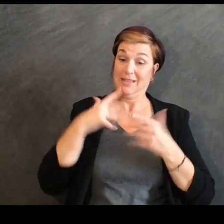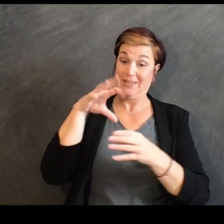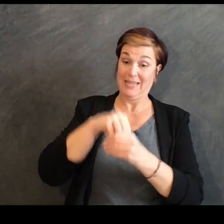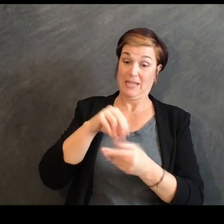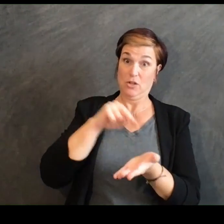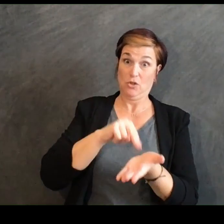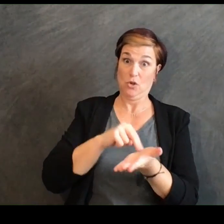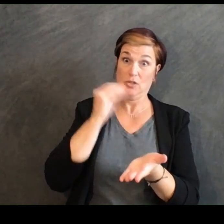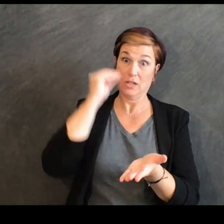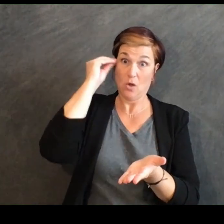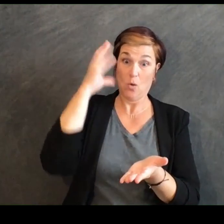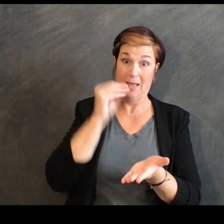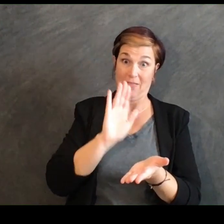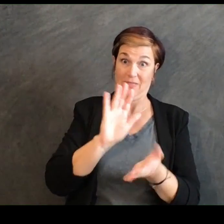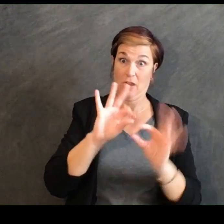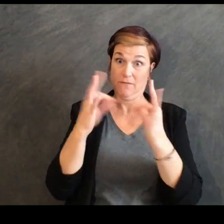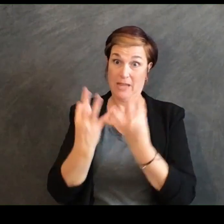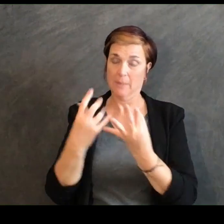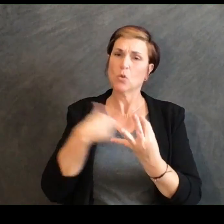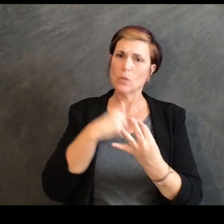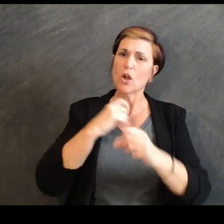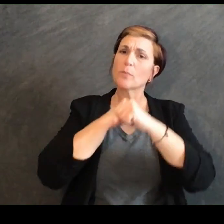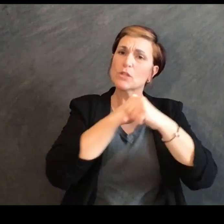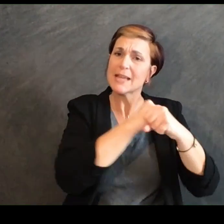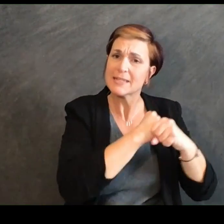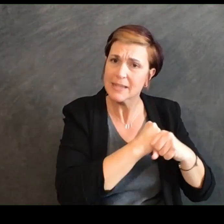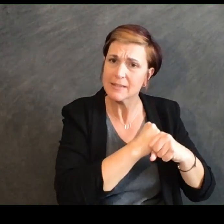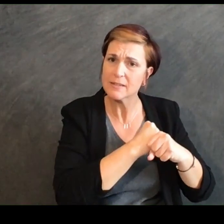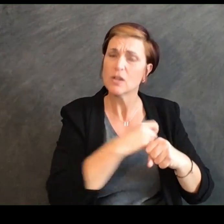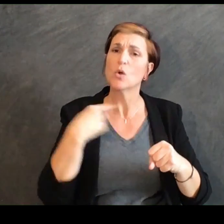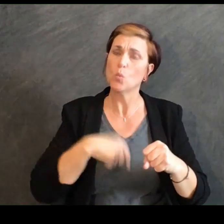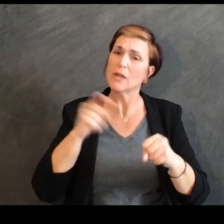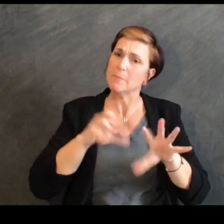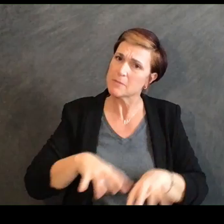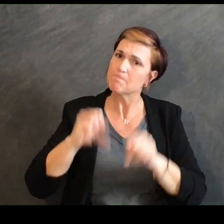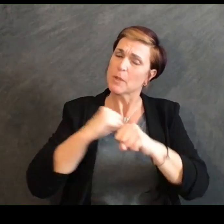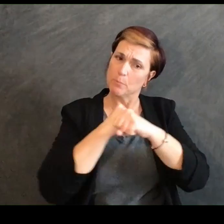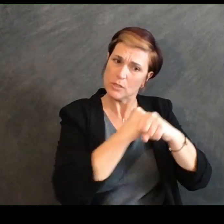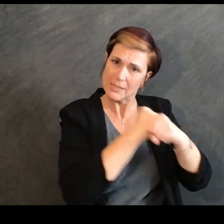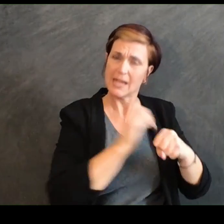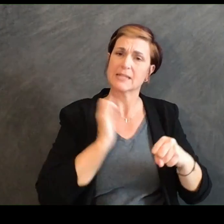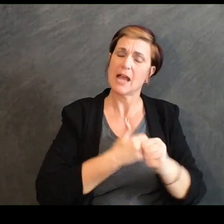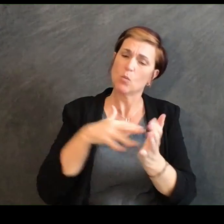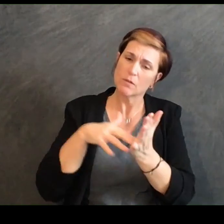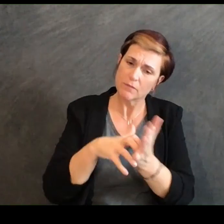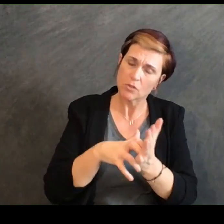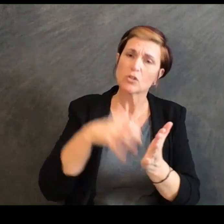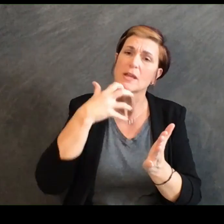love them but we are doing what we must to protect our vulnerable elderly thank